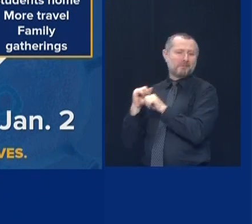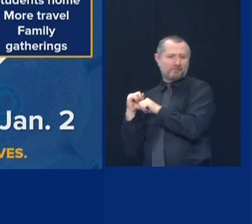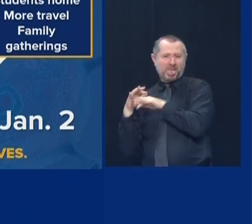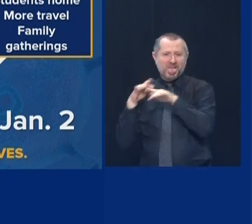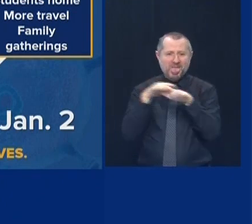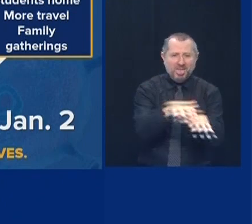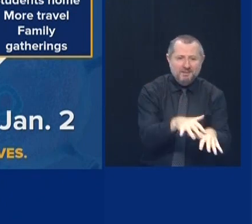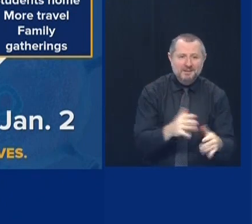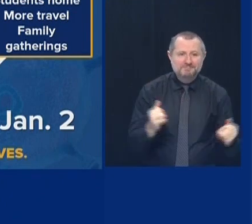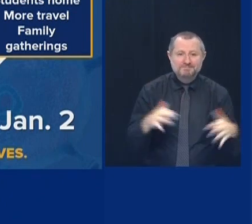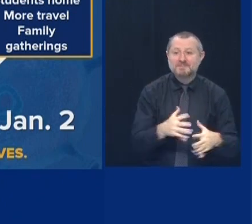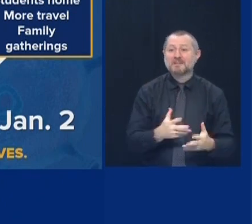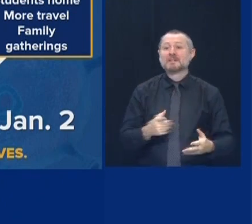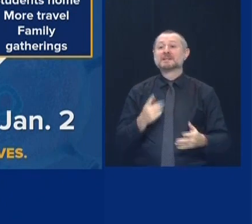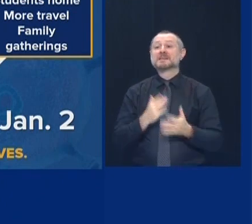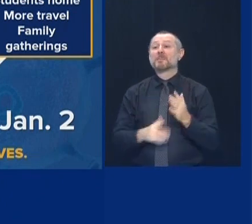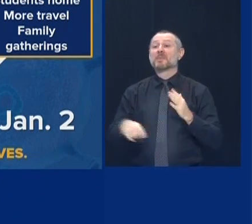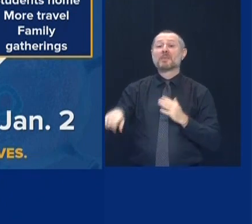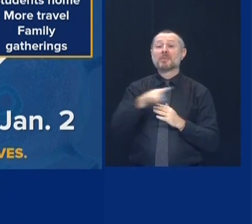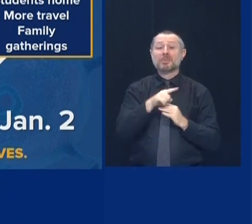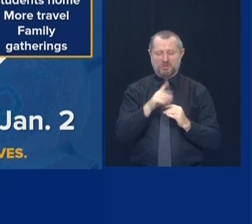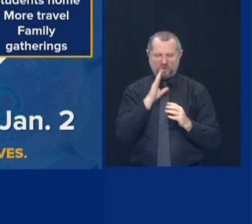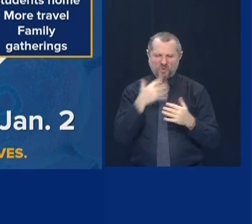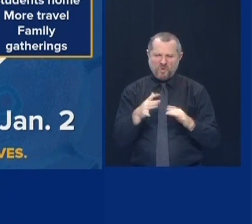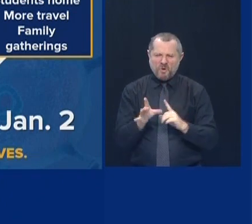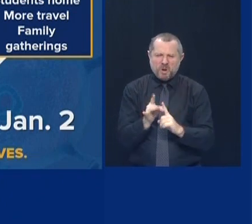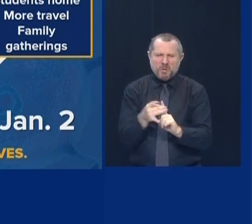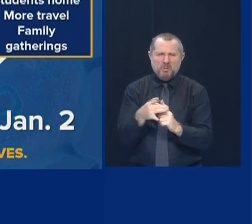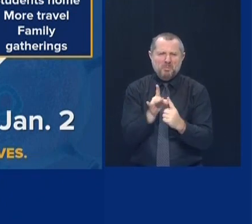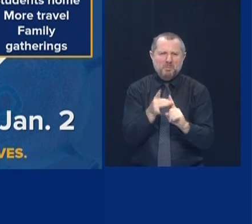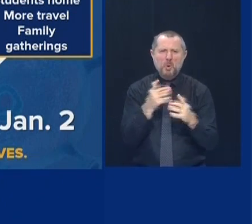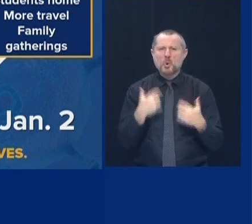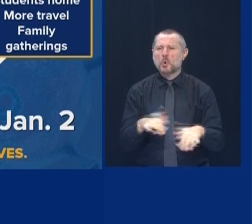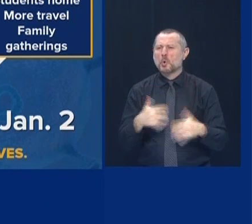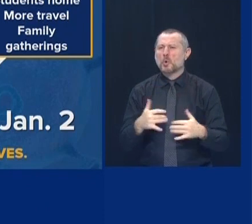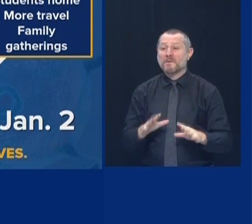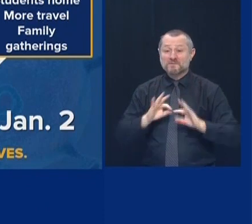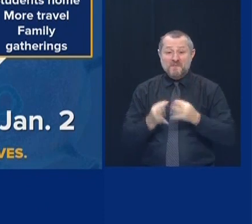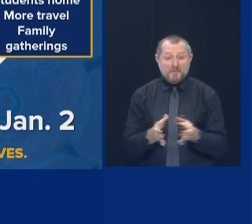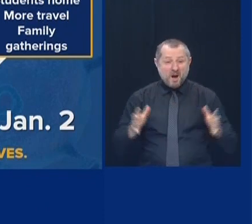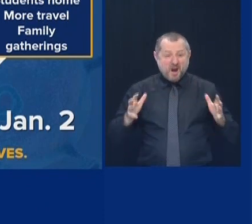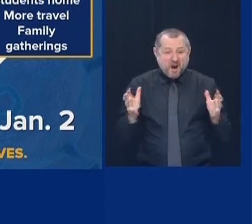PEOPLE ARE SHOPPING, STUDENTS ARE COMING HOME FROM COLLEGE AND STATES WITH HIGHER INFECTION